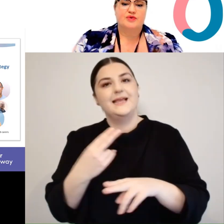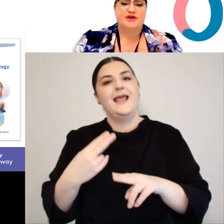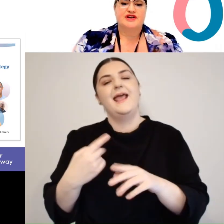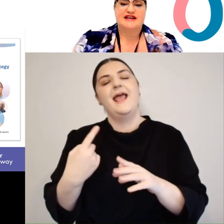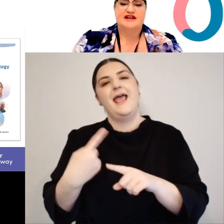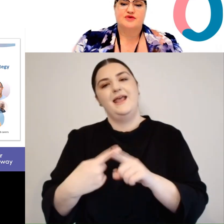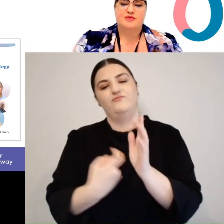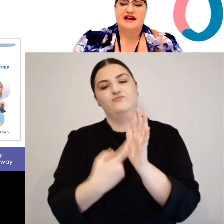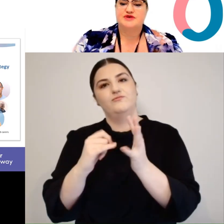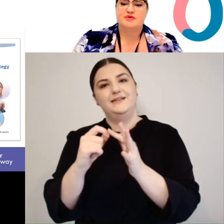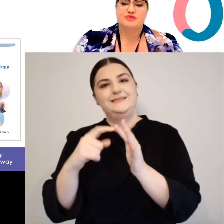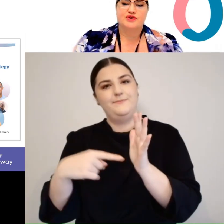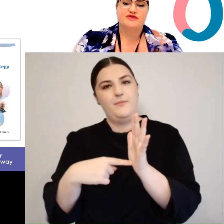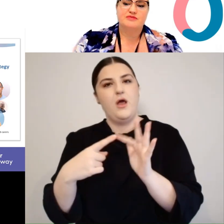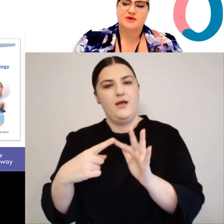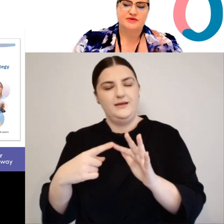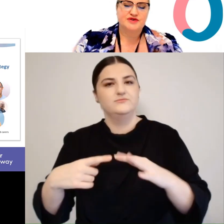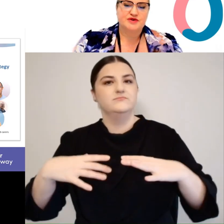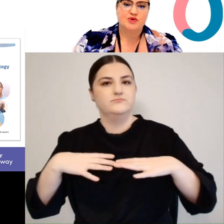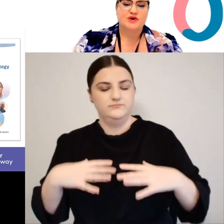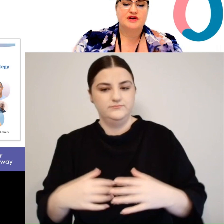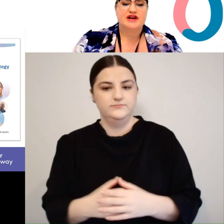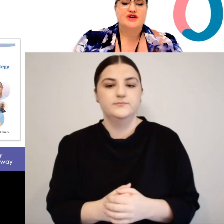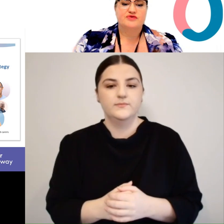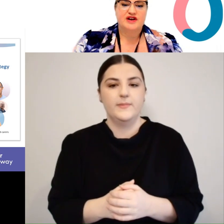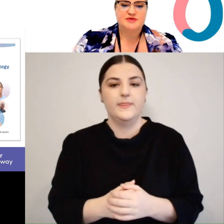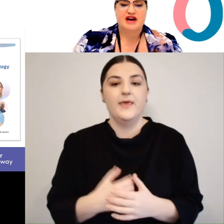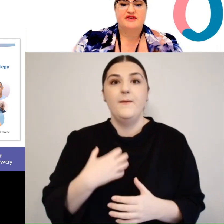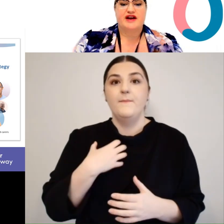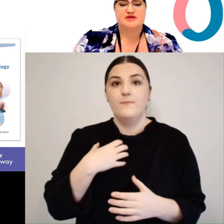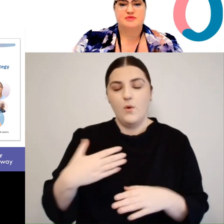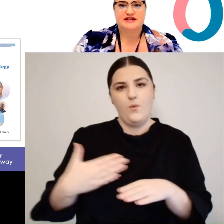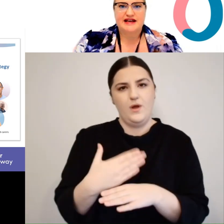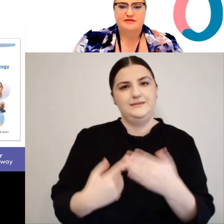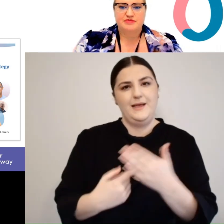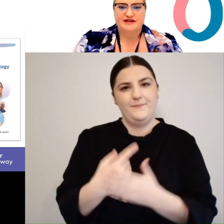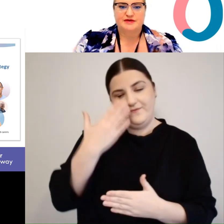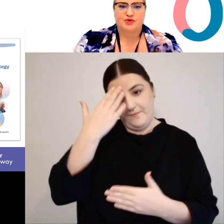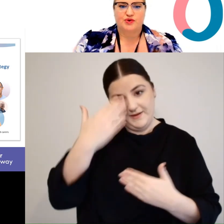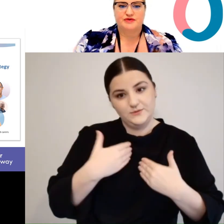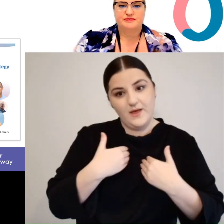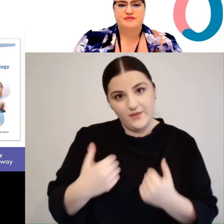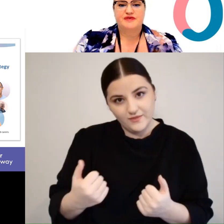Further work is underway to improve mental health support, respite arrangements, and peer support.